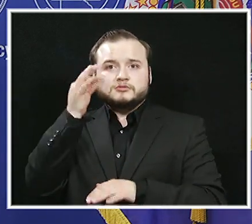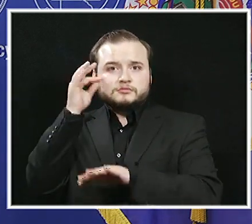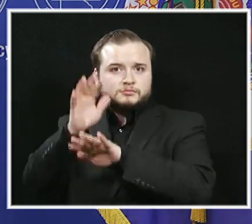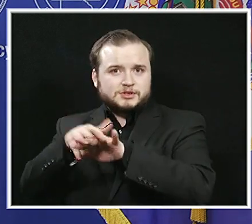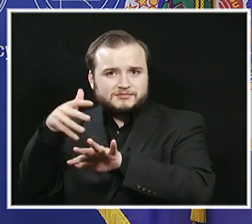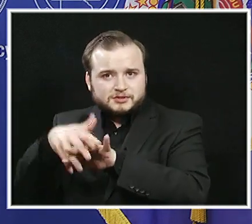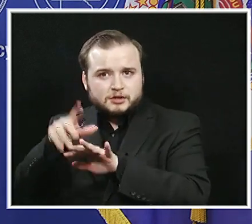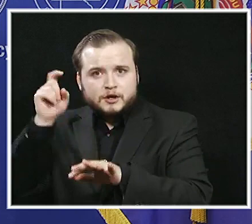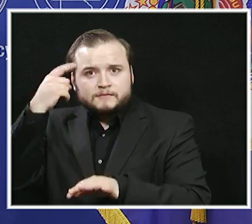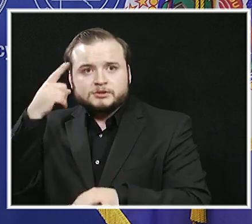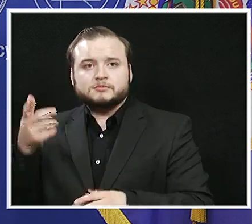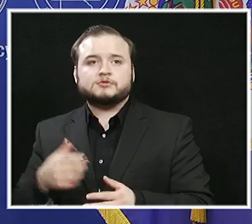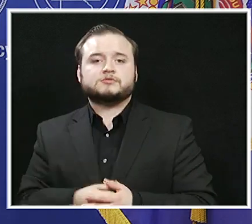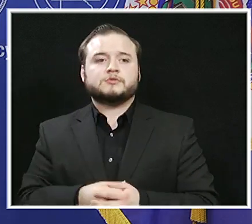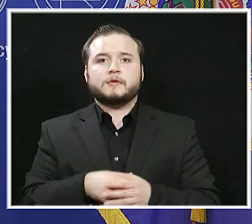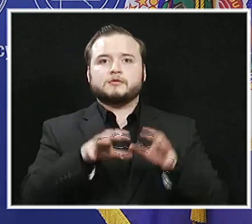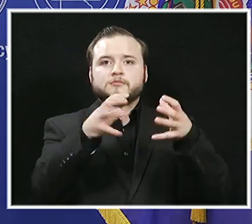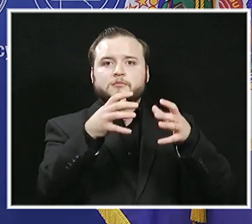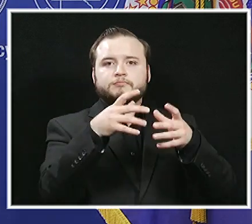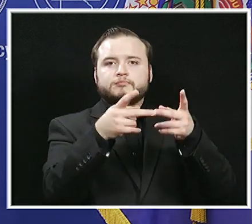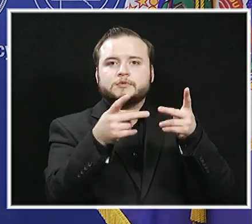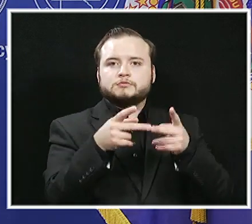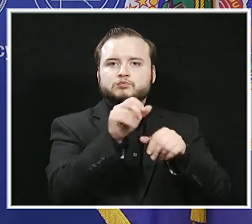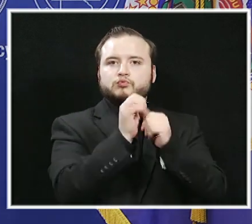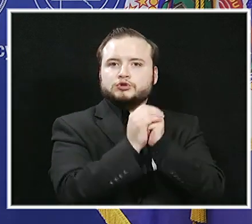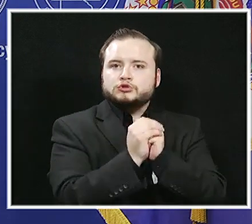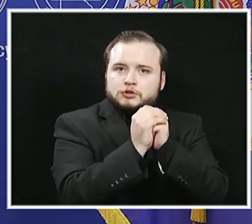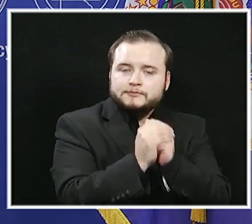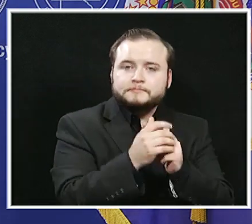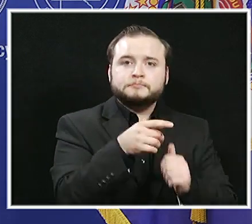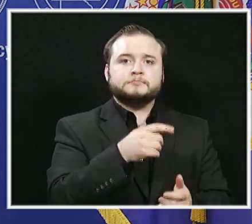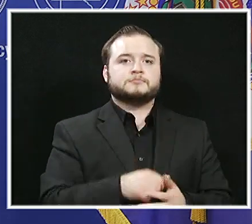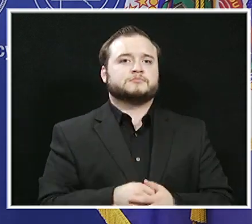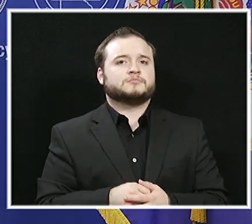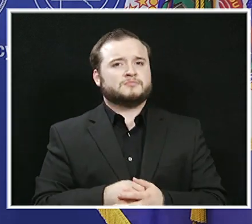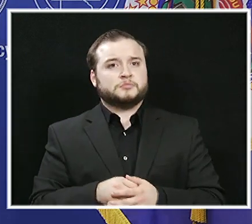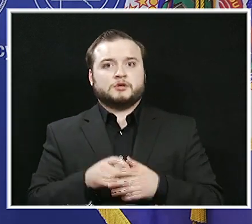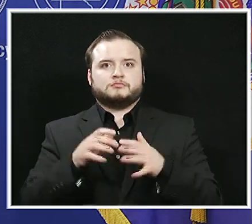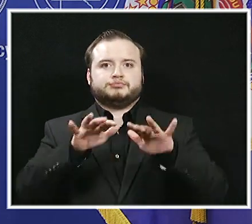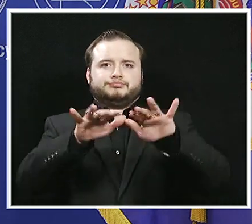labor unions and organizers, disability service providers municipal and county governments, travel